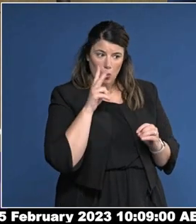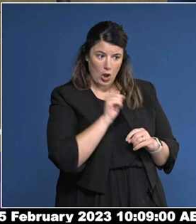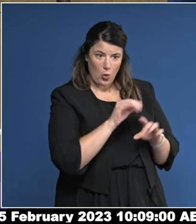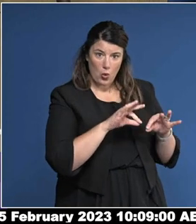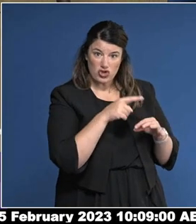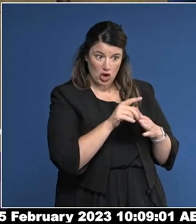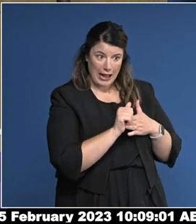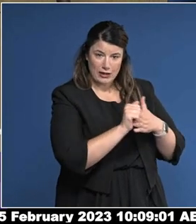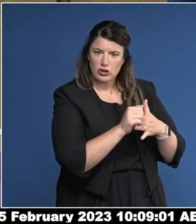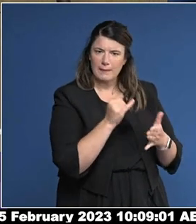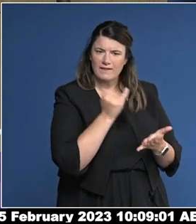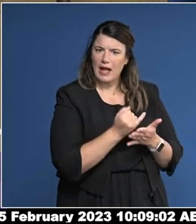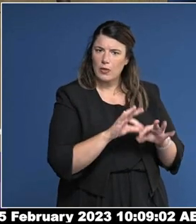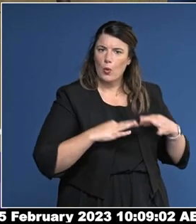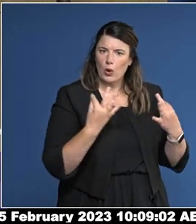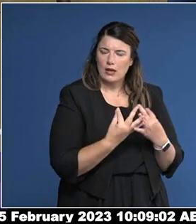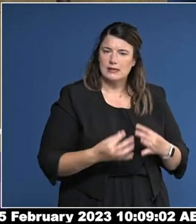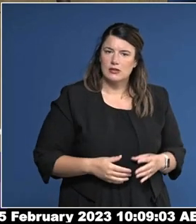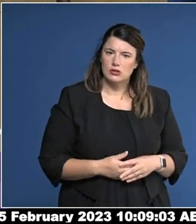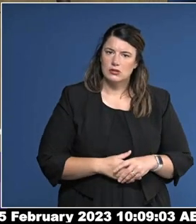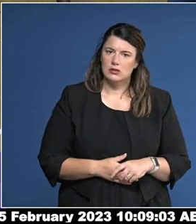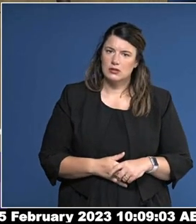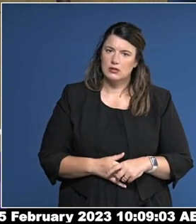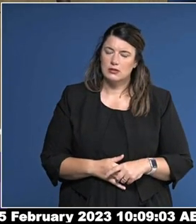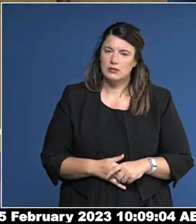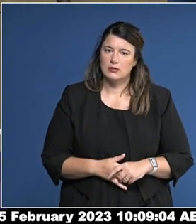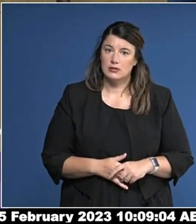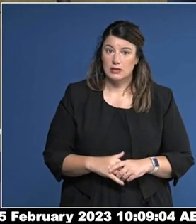No senior staff, as far as I'm aware from the evidence, have been dismissed or